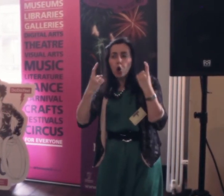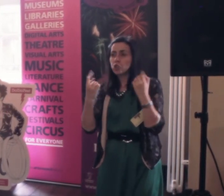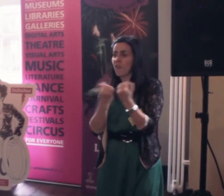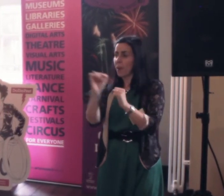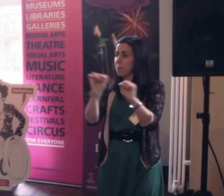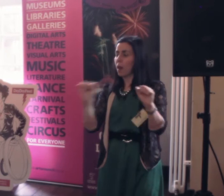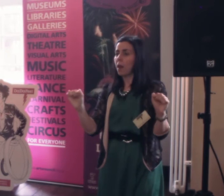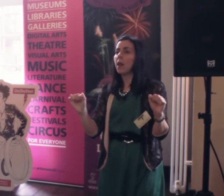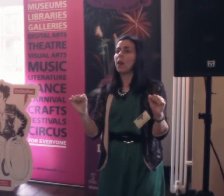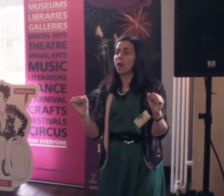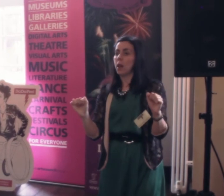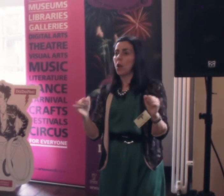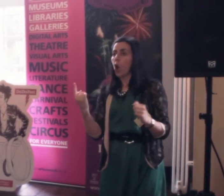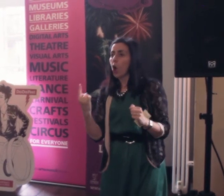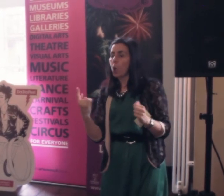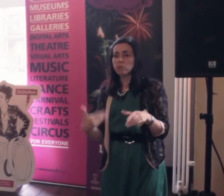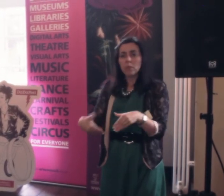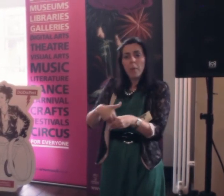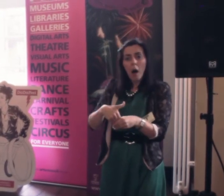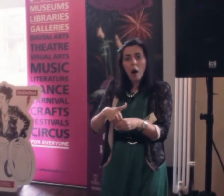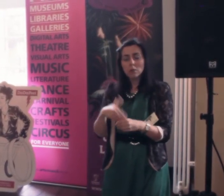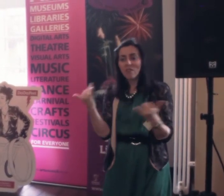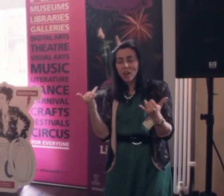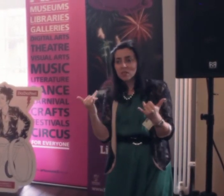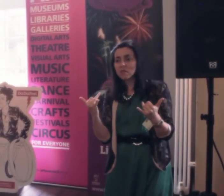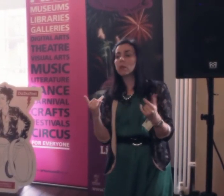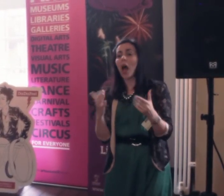you know, sort of, who are taking part in the festival, and that wider reach